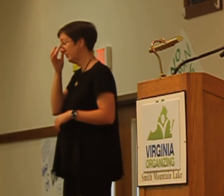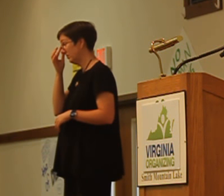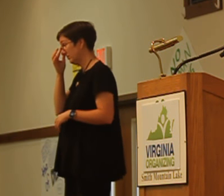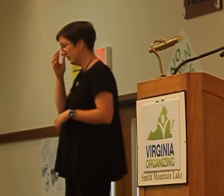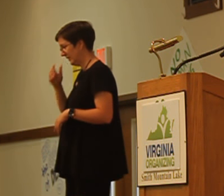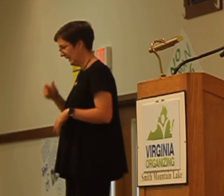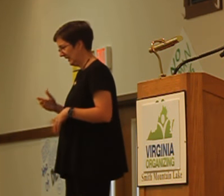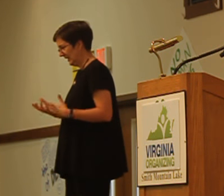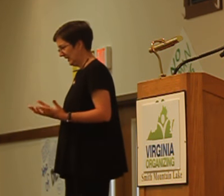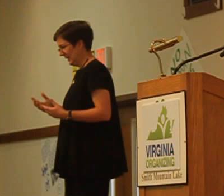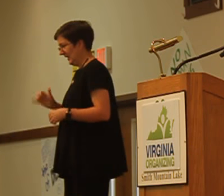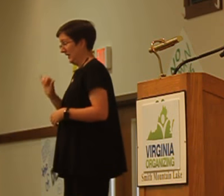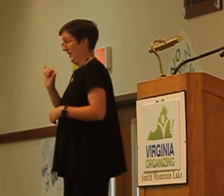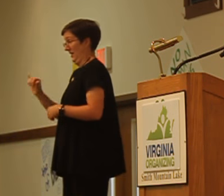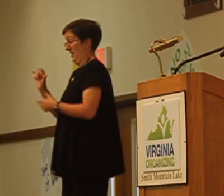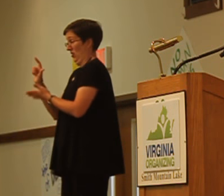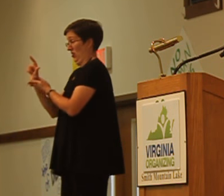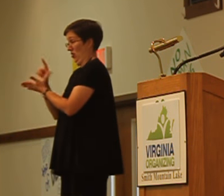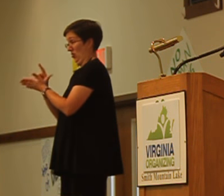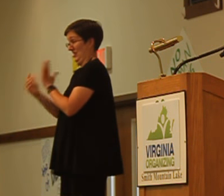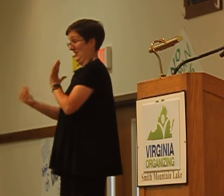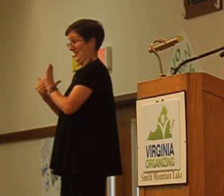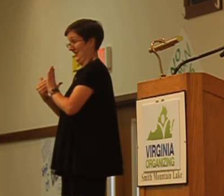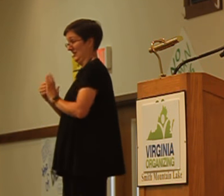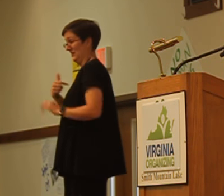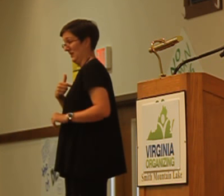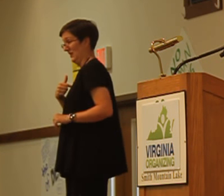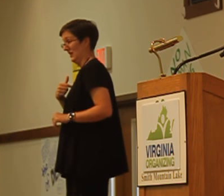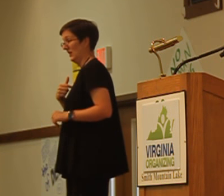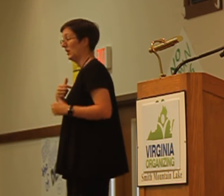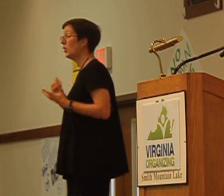The prosecuting attorney wanted to give me 20 years